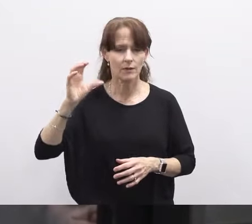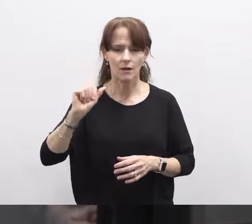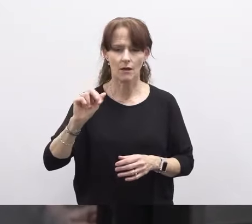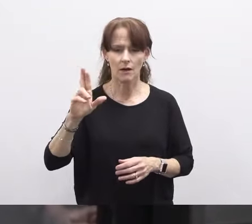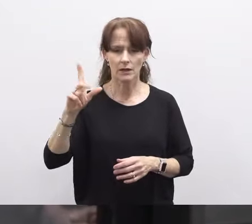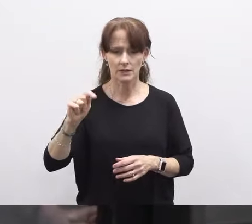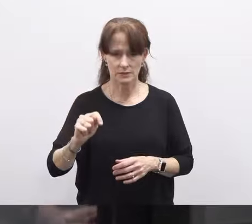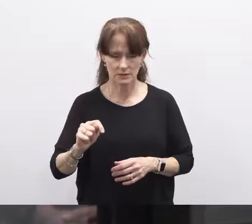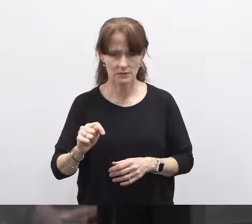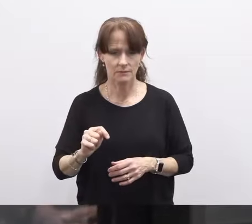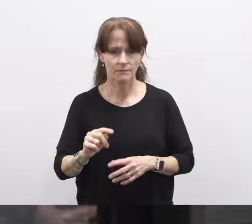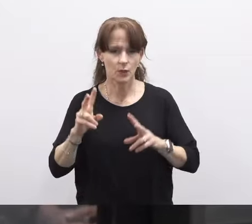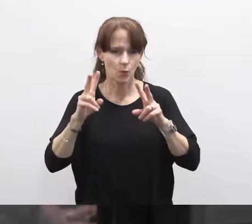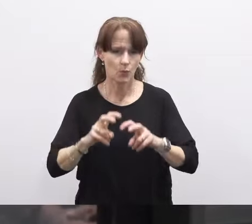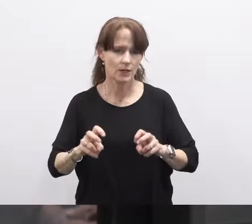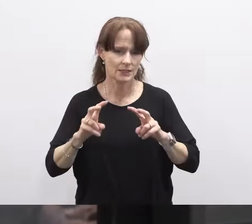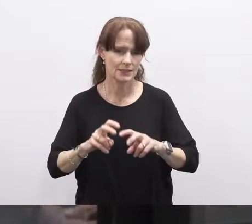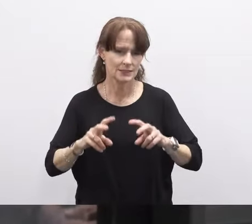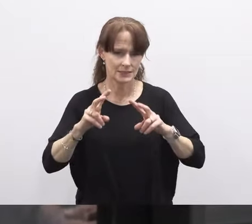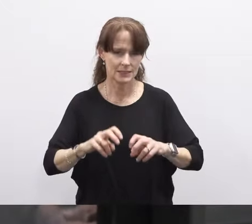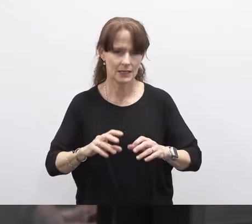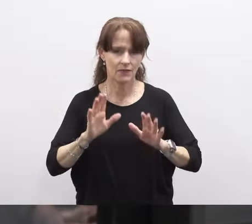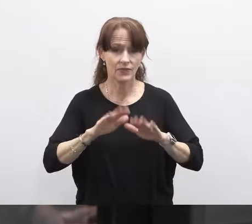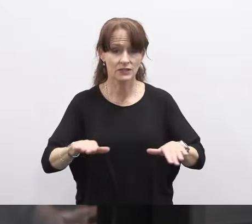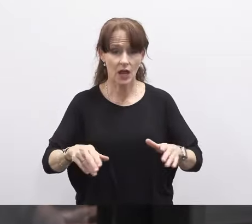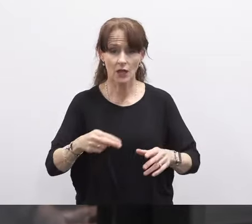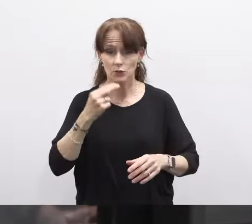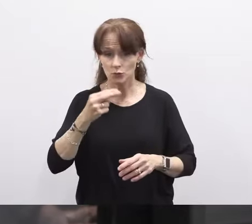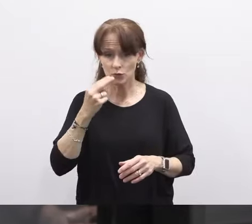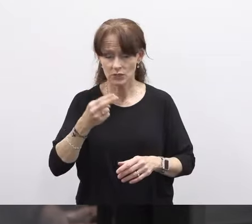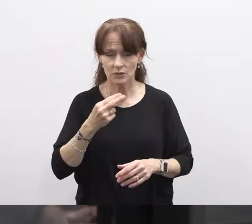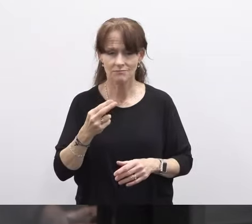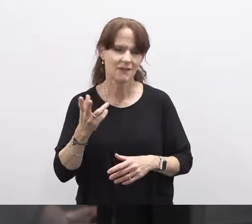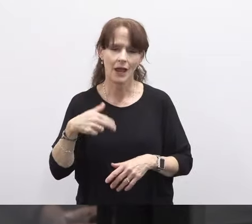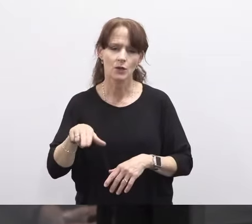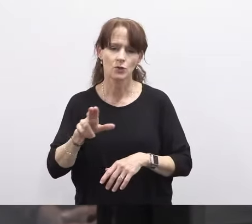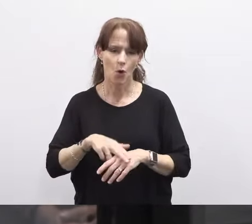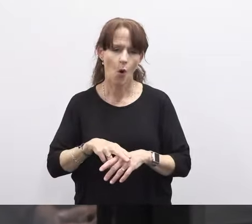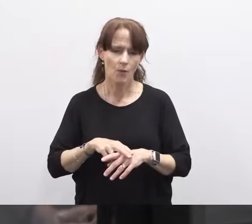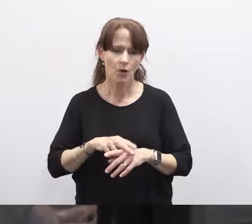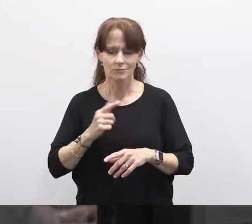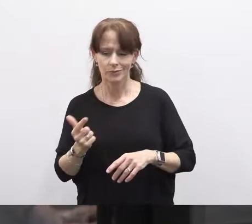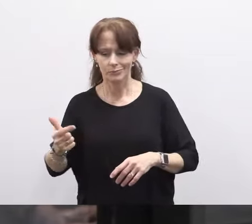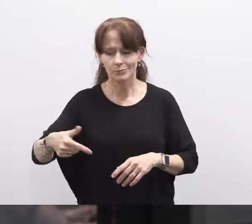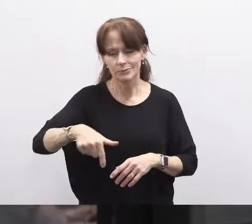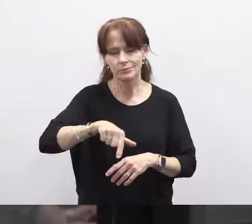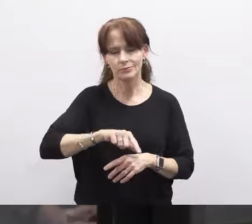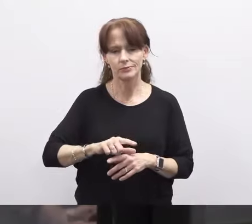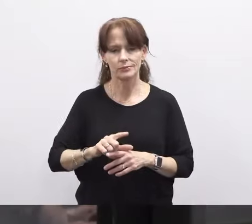we tested your child nutrition program that was part of our normal rotation, but with the cares act funding,